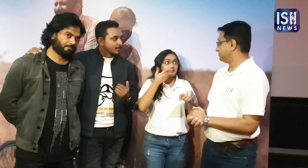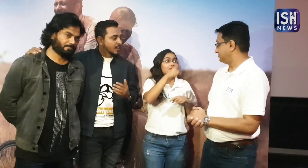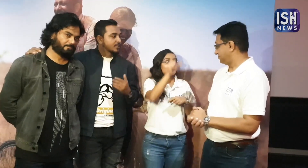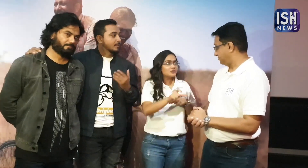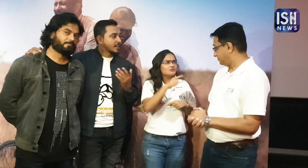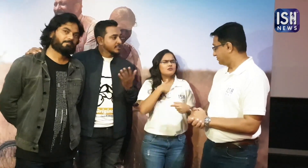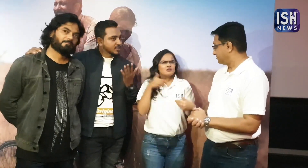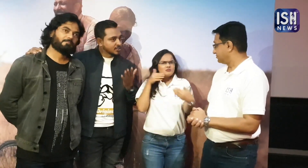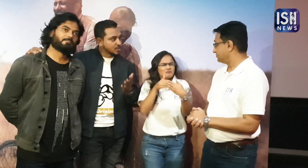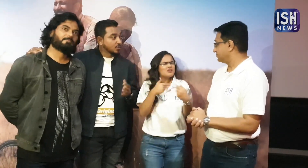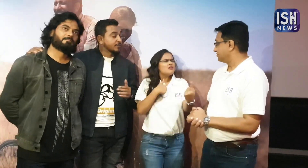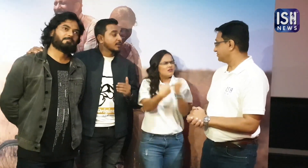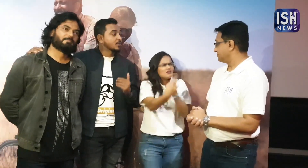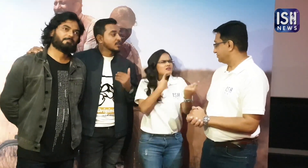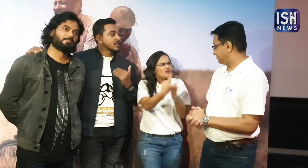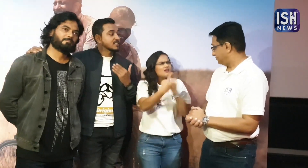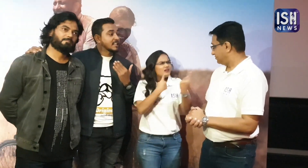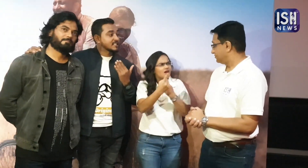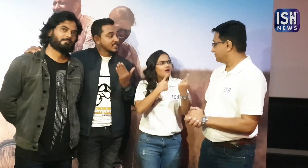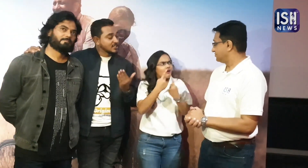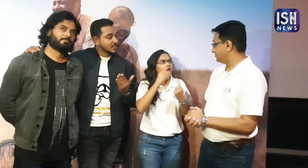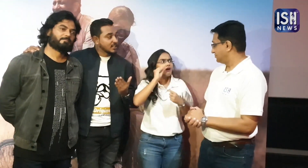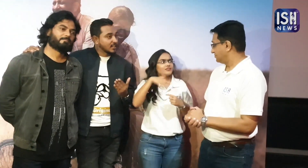We discussed and acted all the scenes.